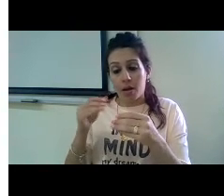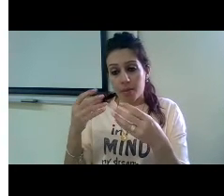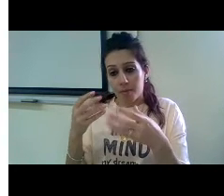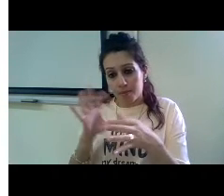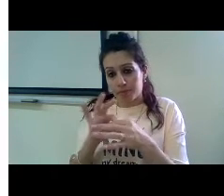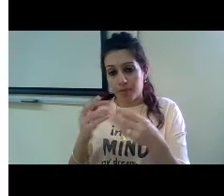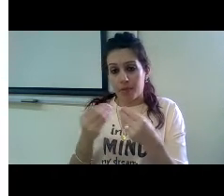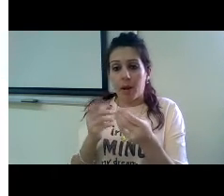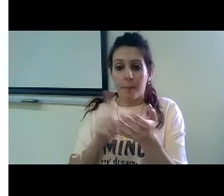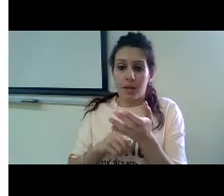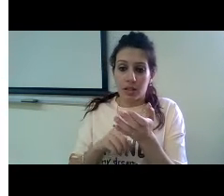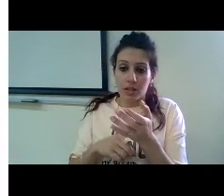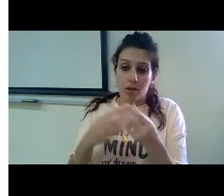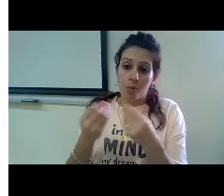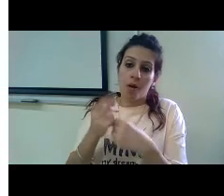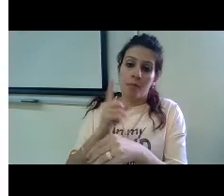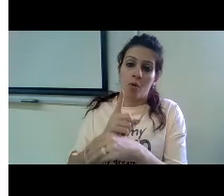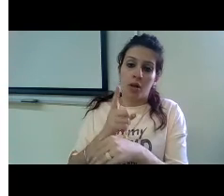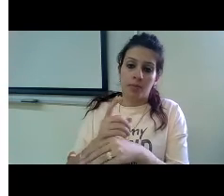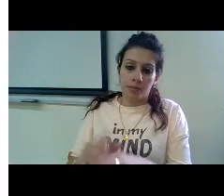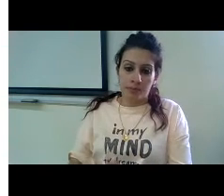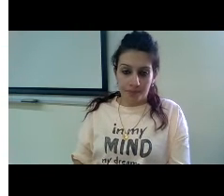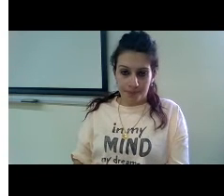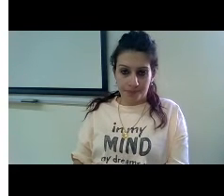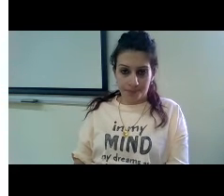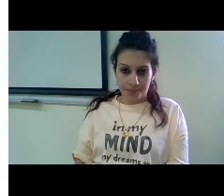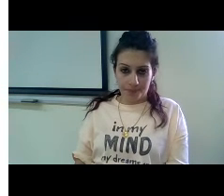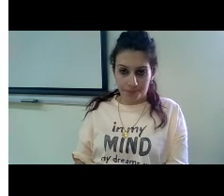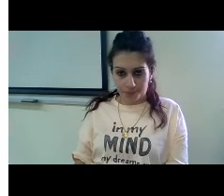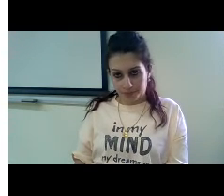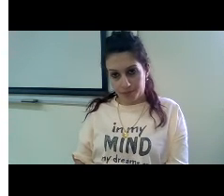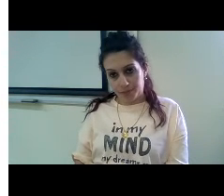So they stress that additional